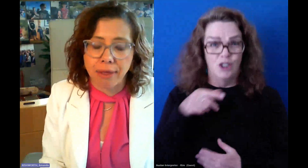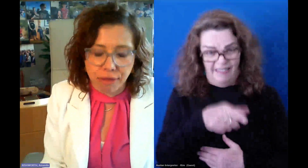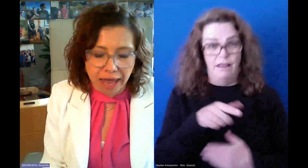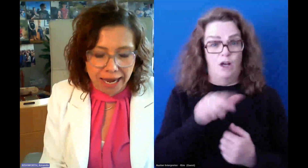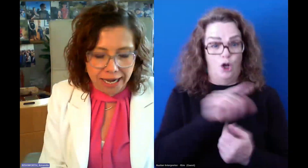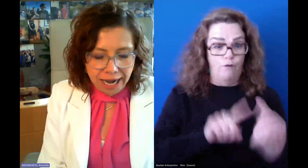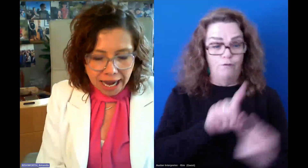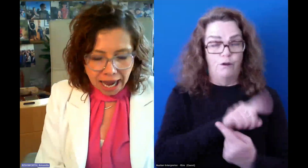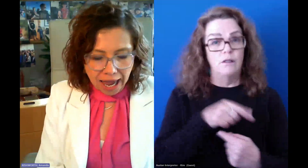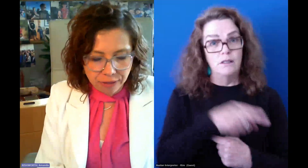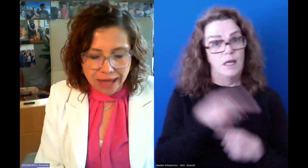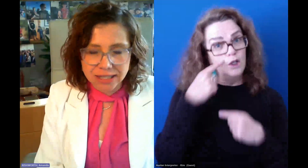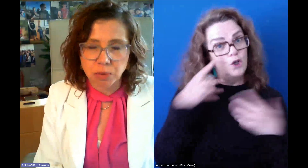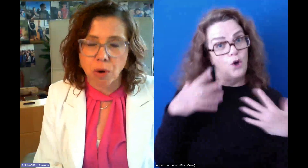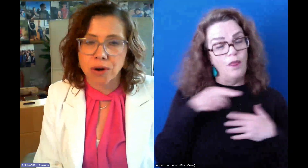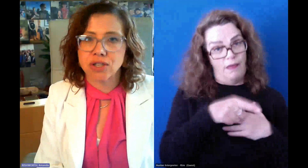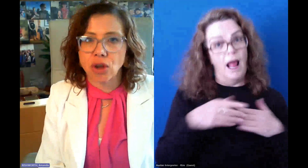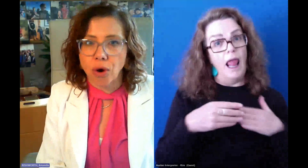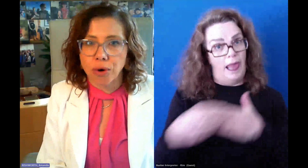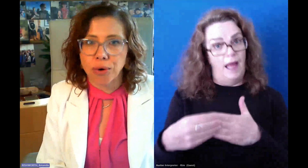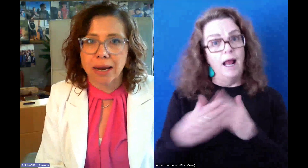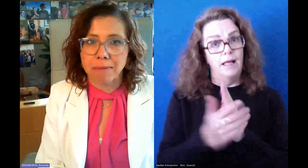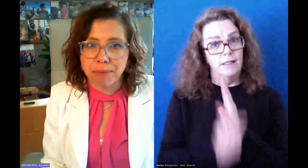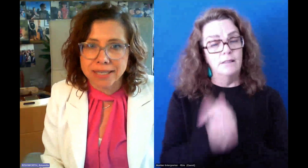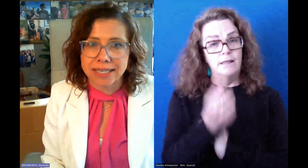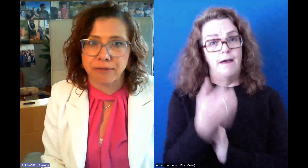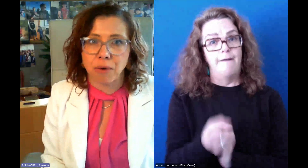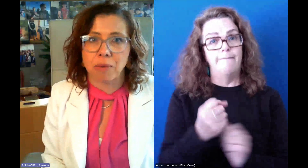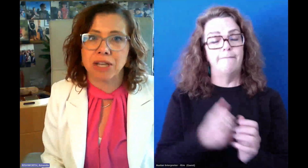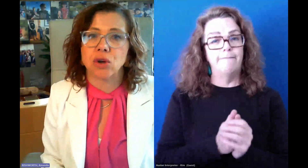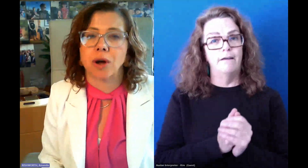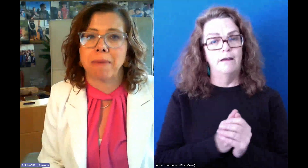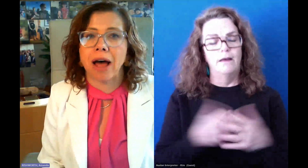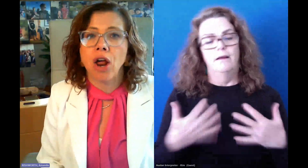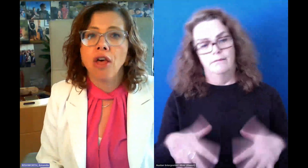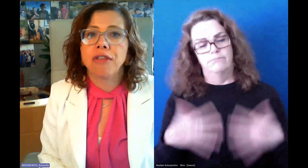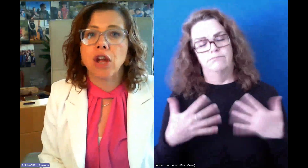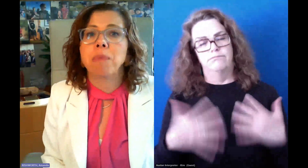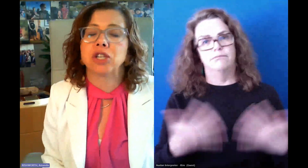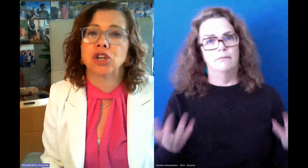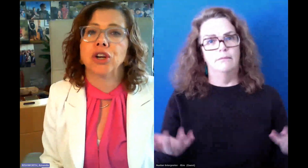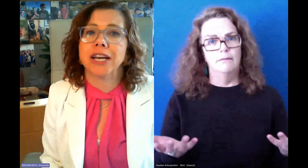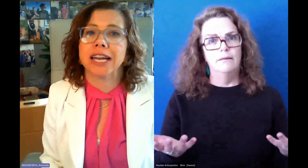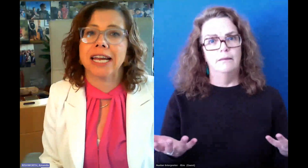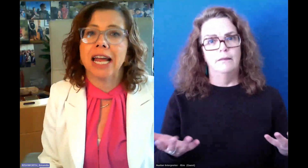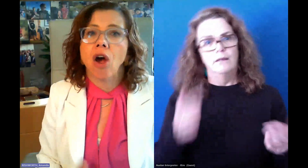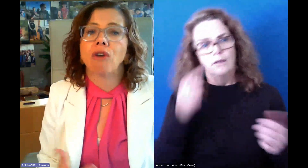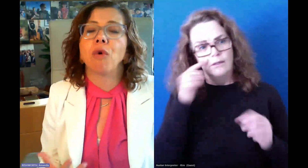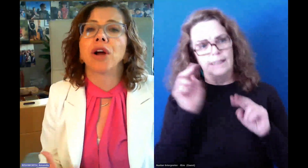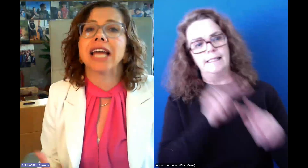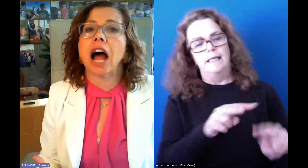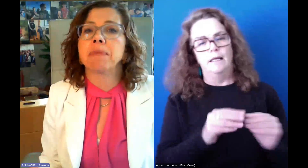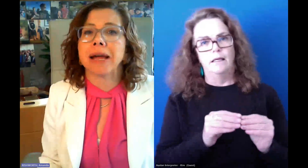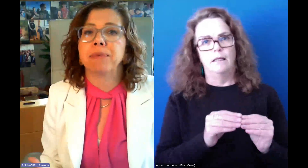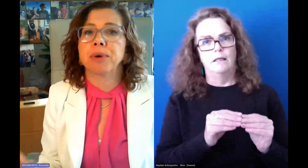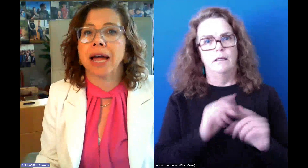and then and that's what's so impressive when we talk about the opportunity of what young people